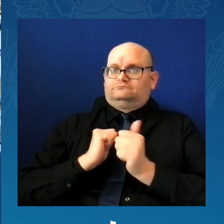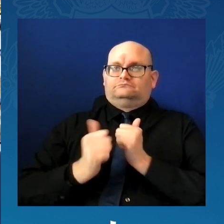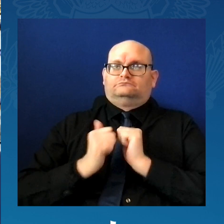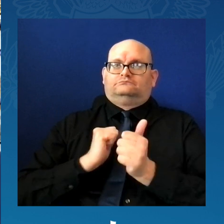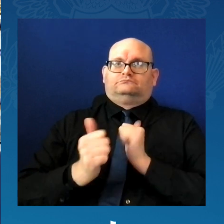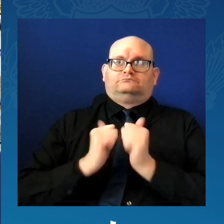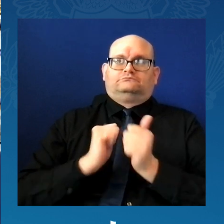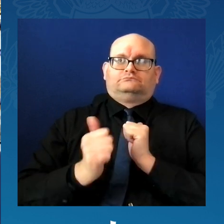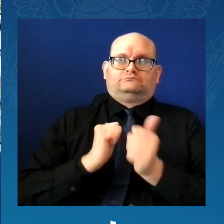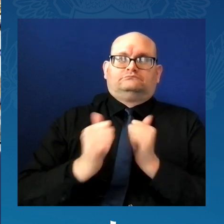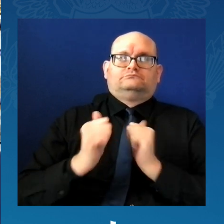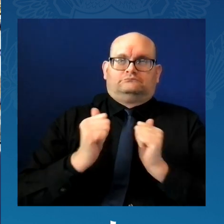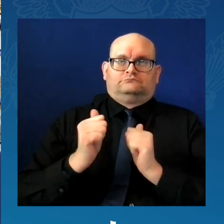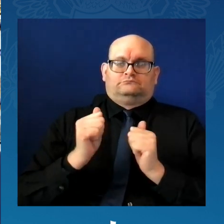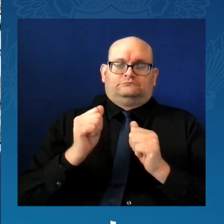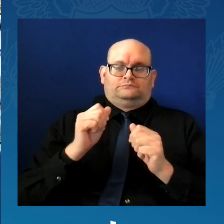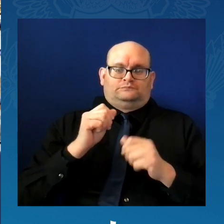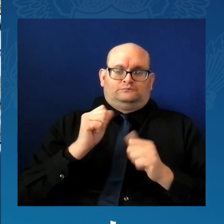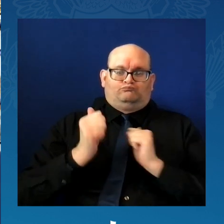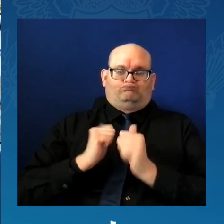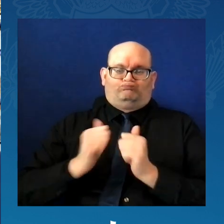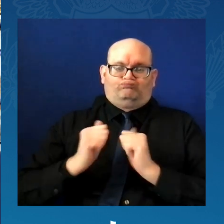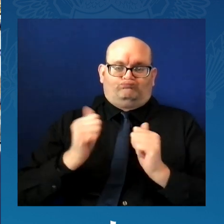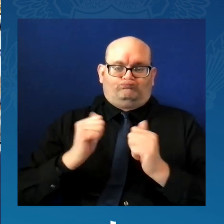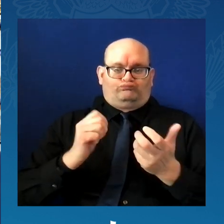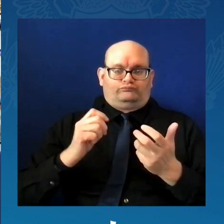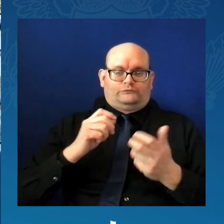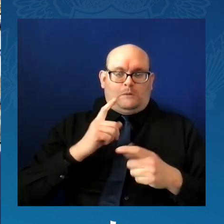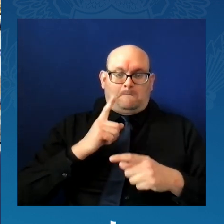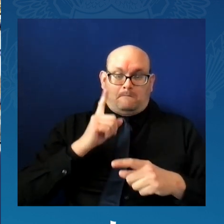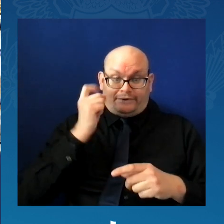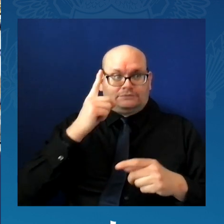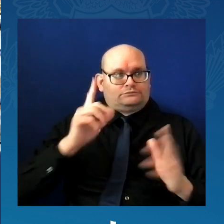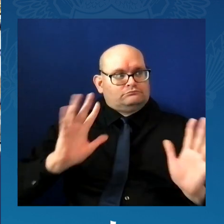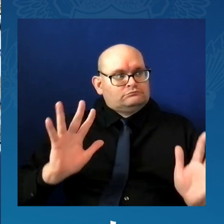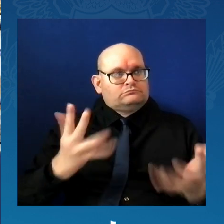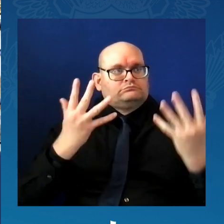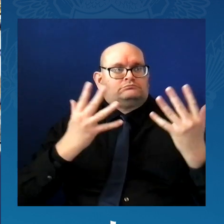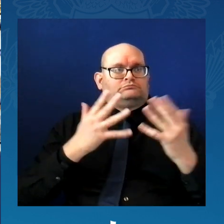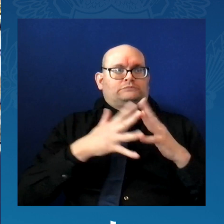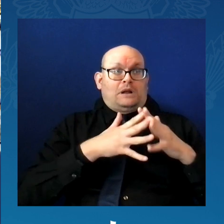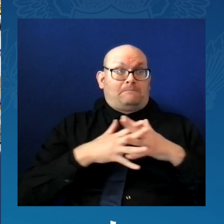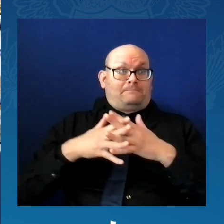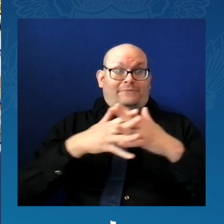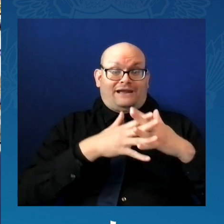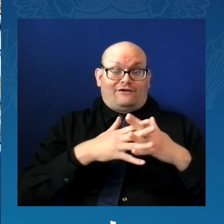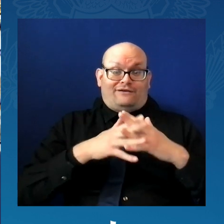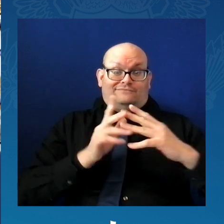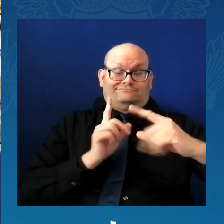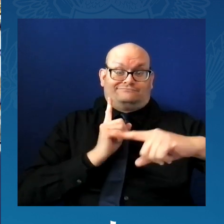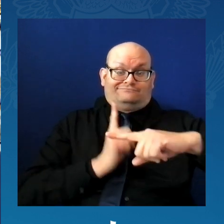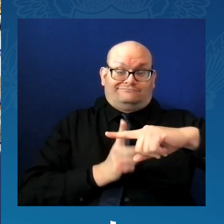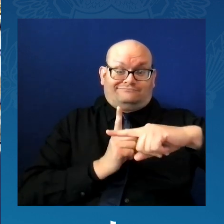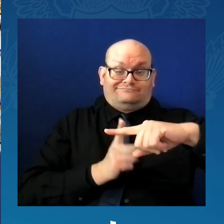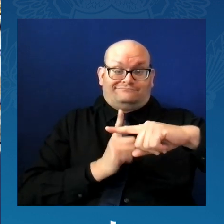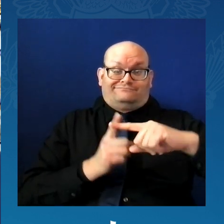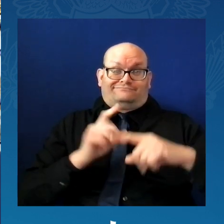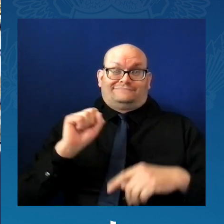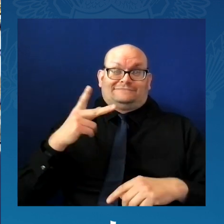to stay at the forefront of space technology. The strength of our commercial partners directly contributes to our national security